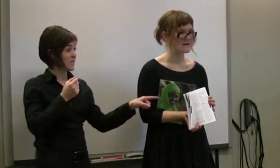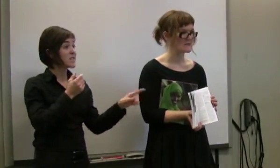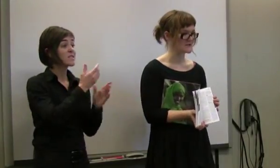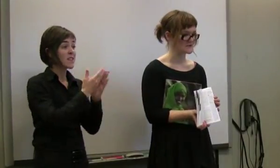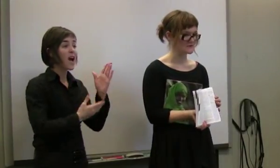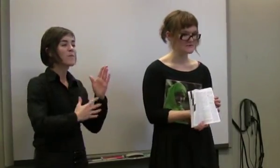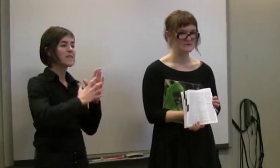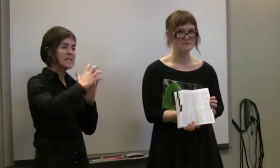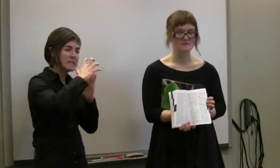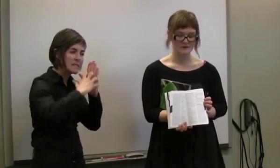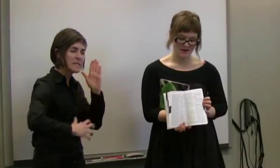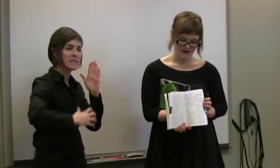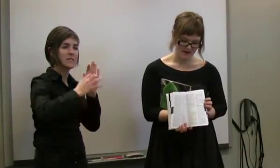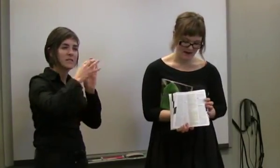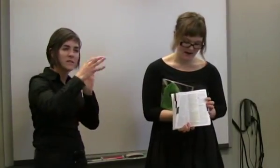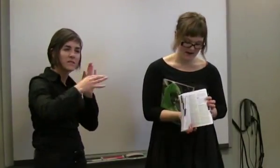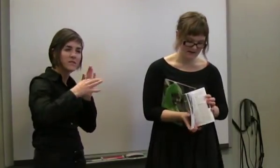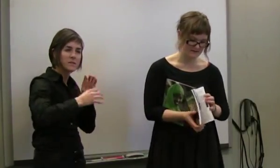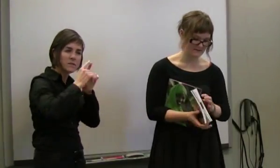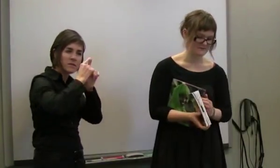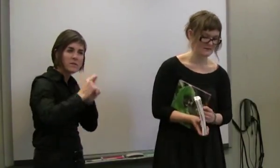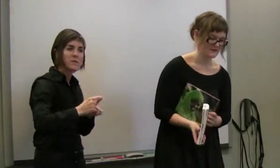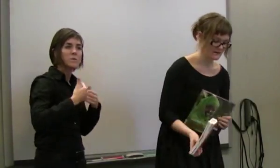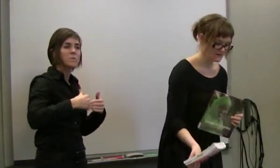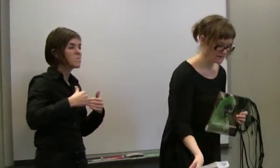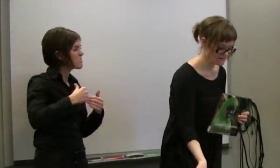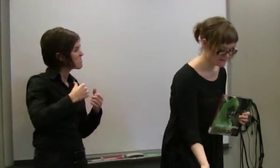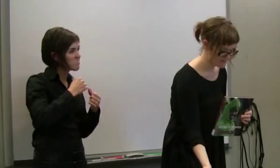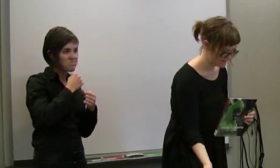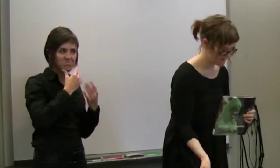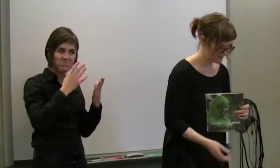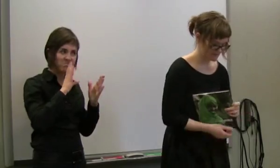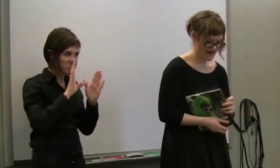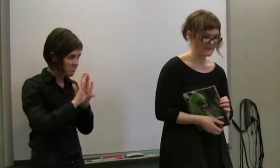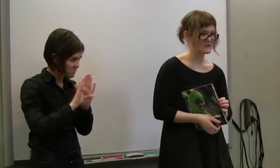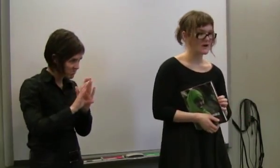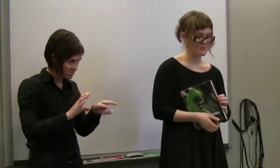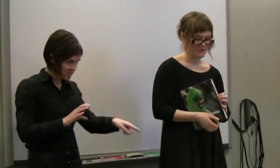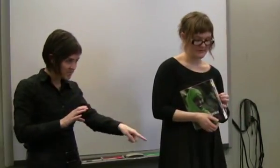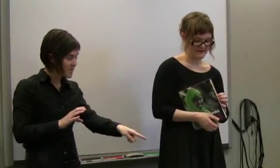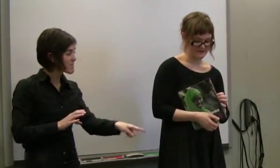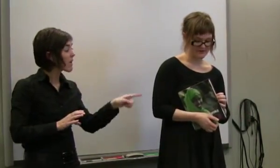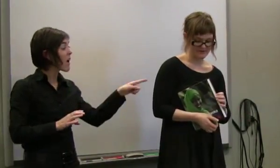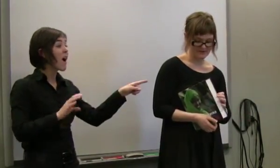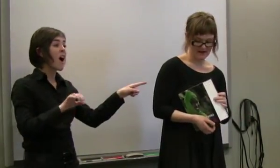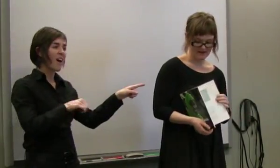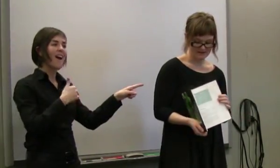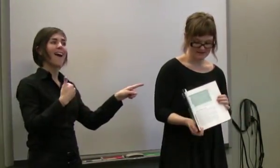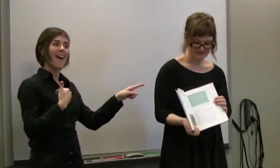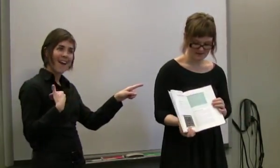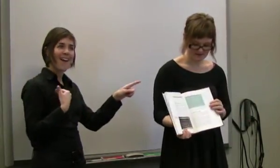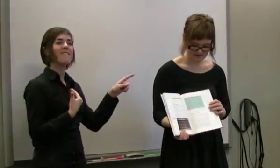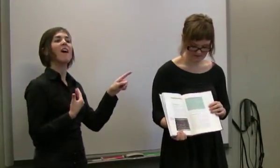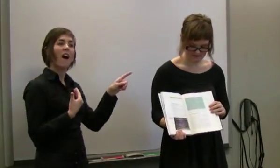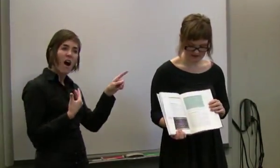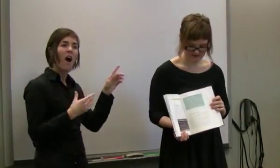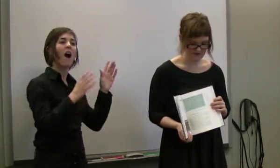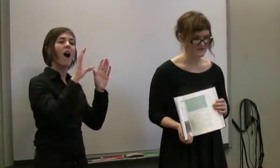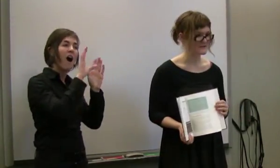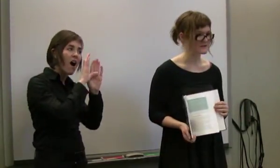Some have a lot of text and not many pictures and some